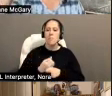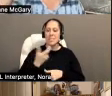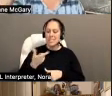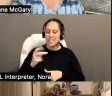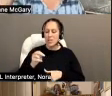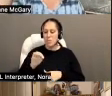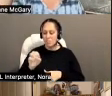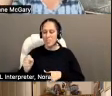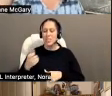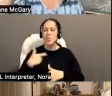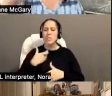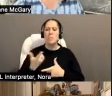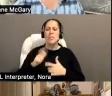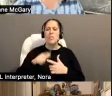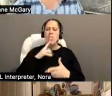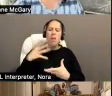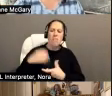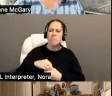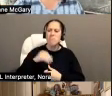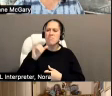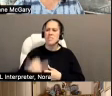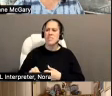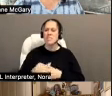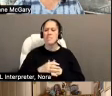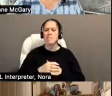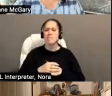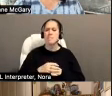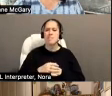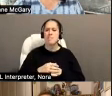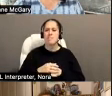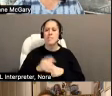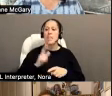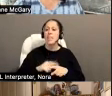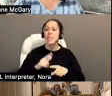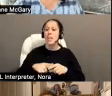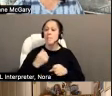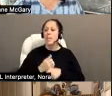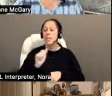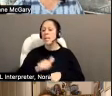Uh-huh. Um, and then I made another series after this